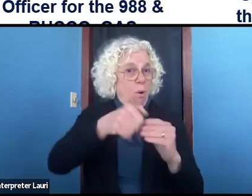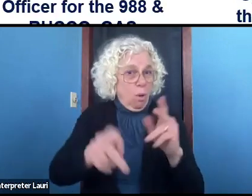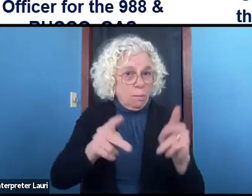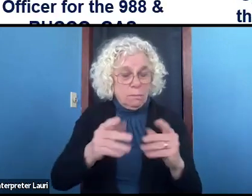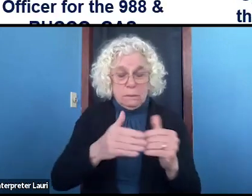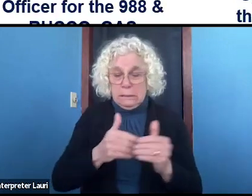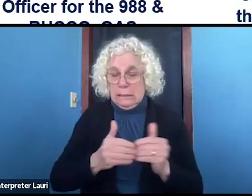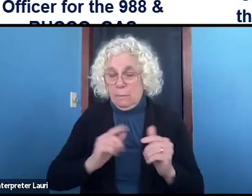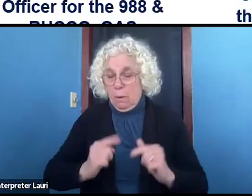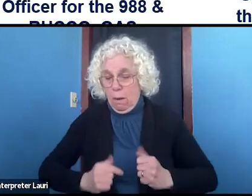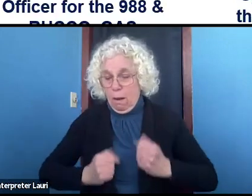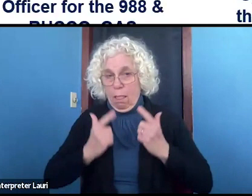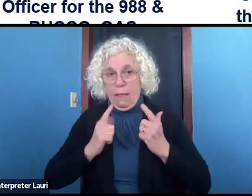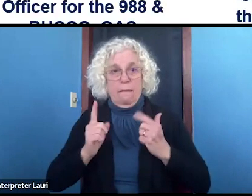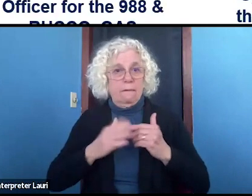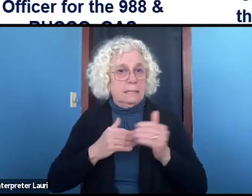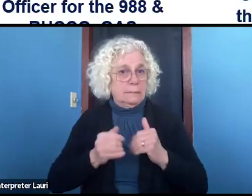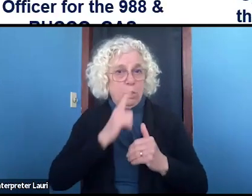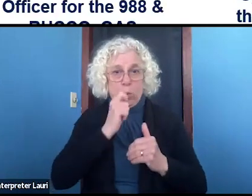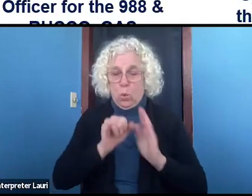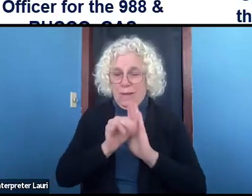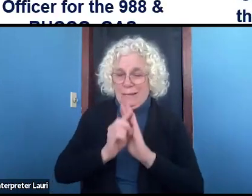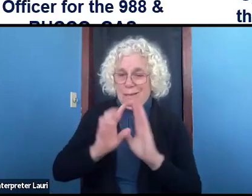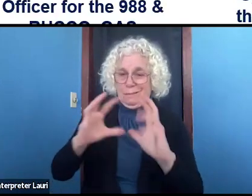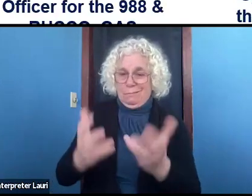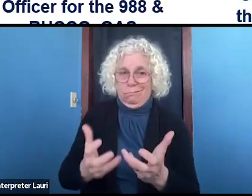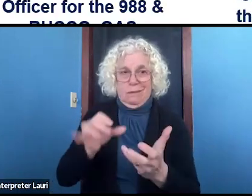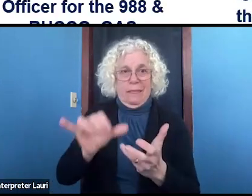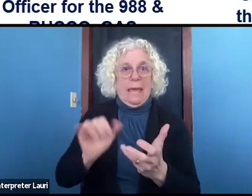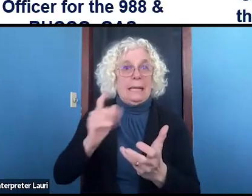intersection realities experiencing crises should have someone